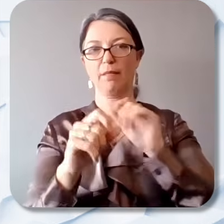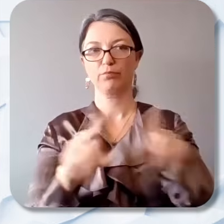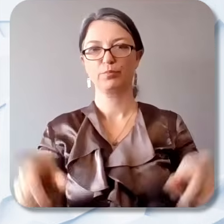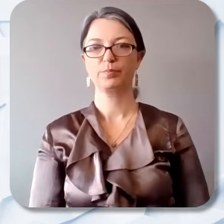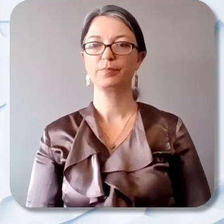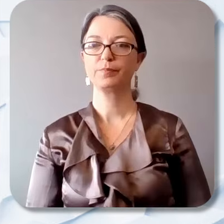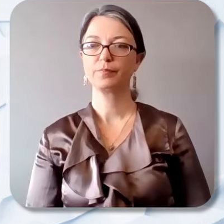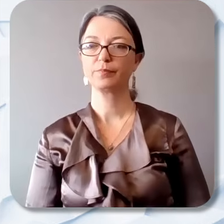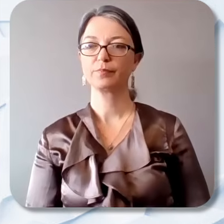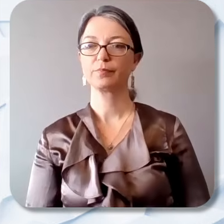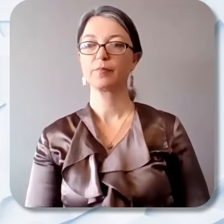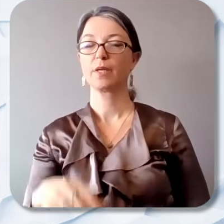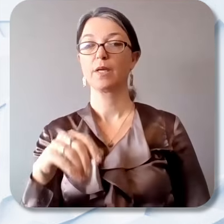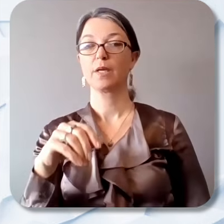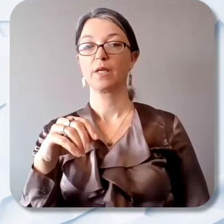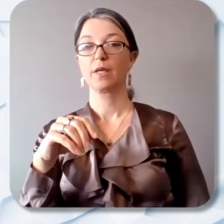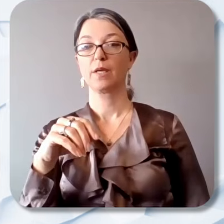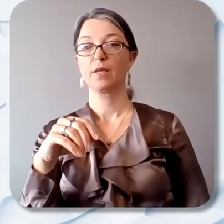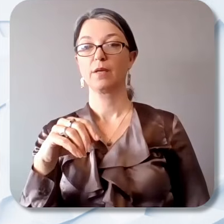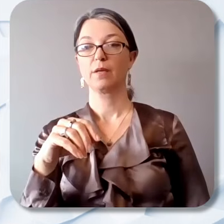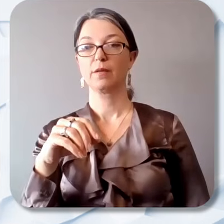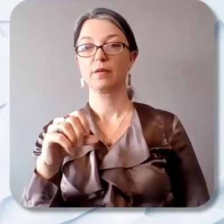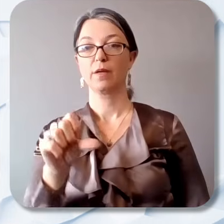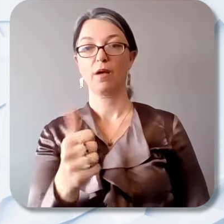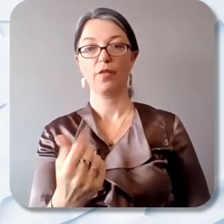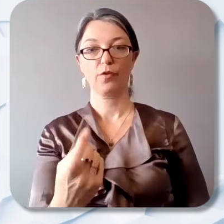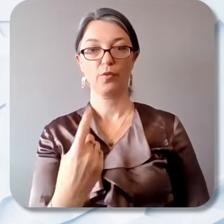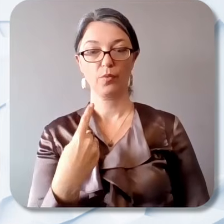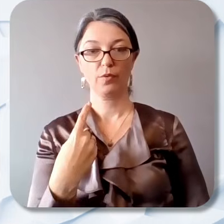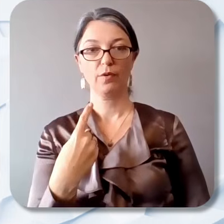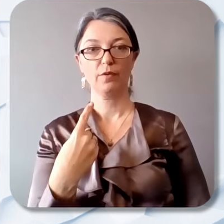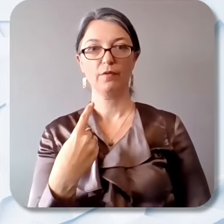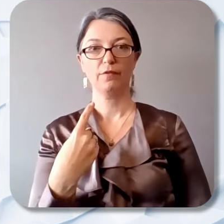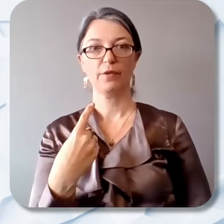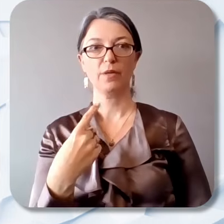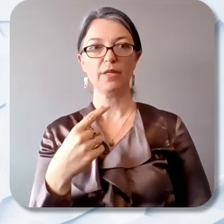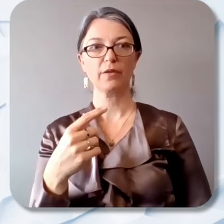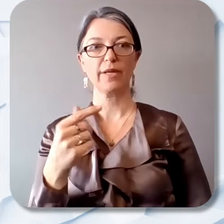We're also getting some questions about breaks during that period that's going to come out in the FAQ.